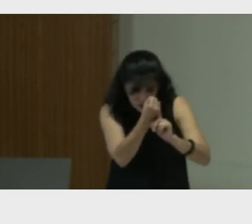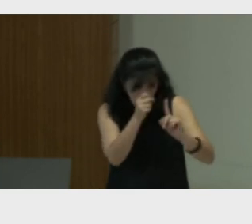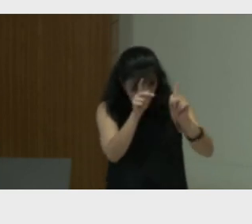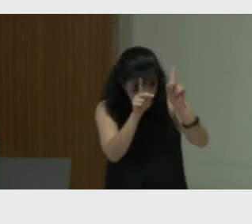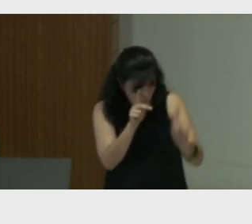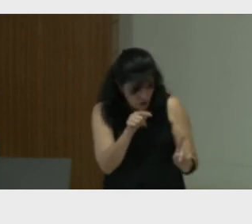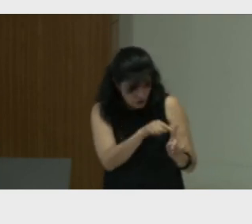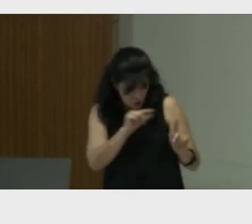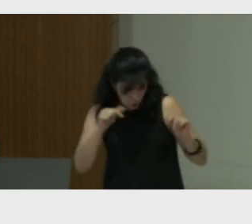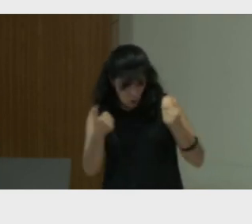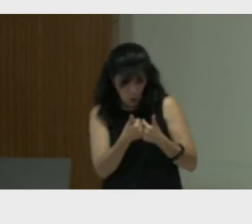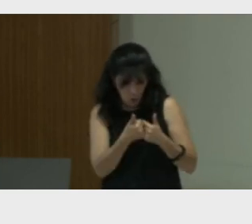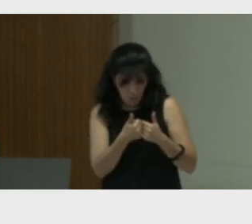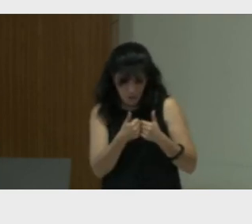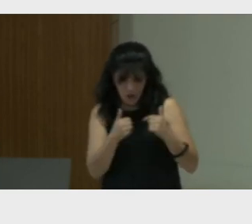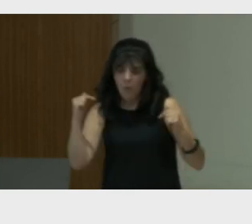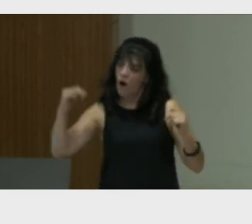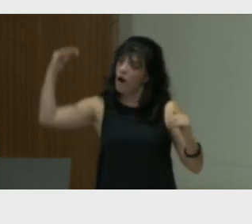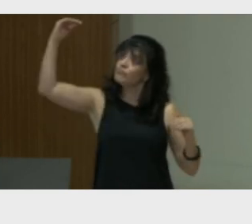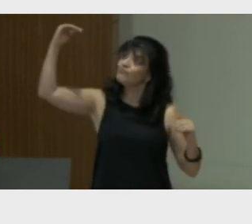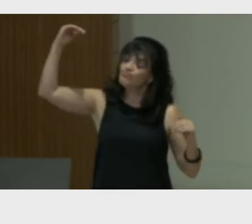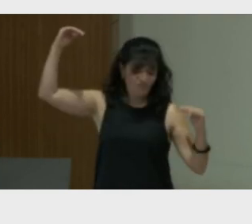has a significant advantage over another